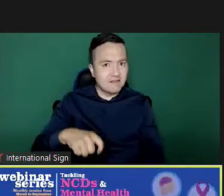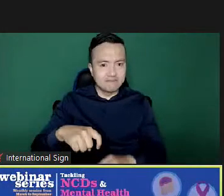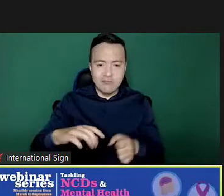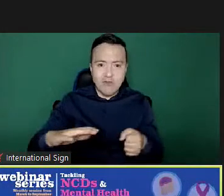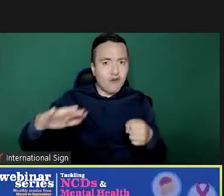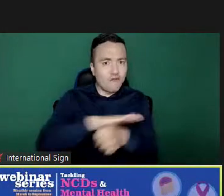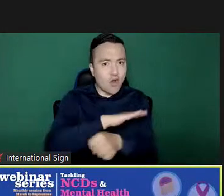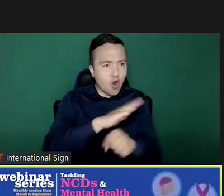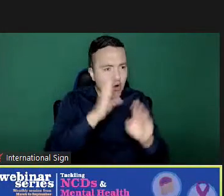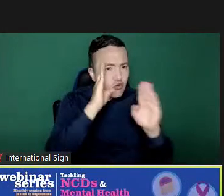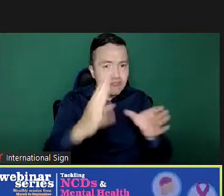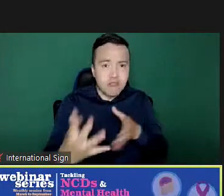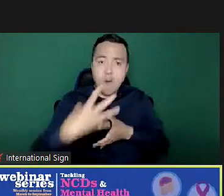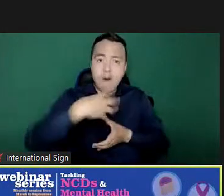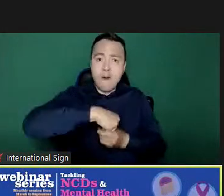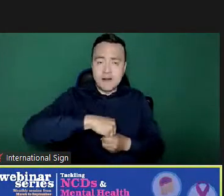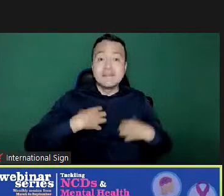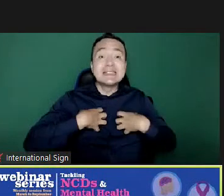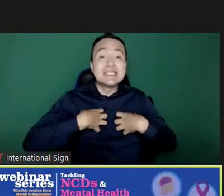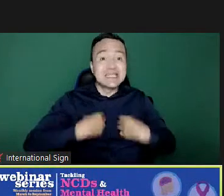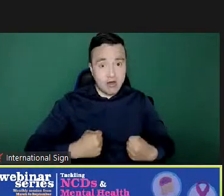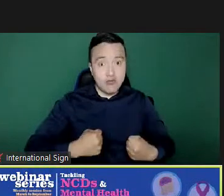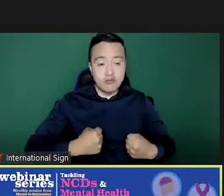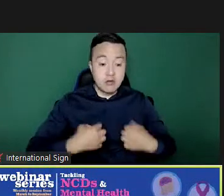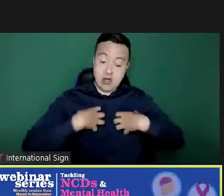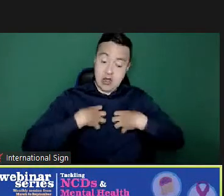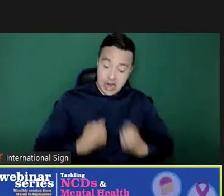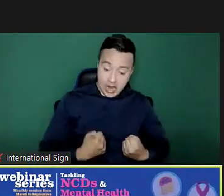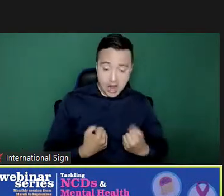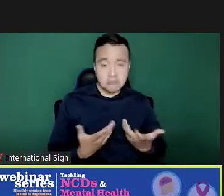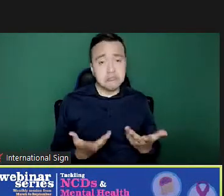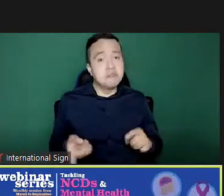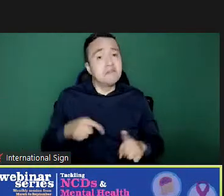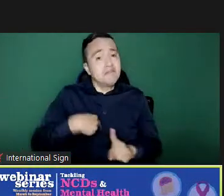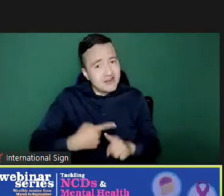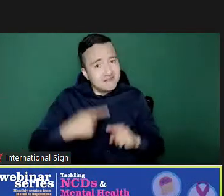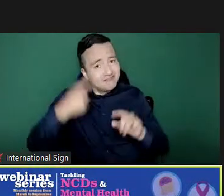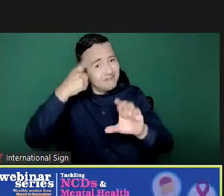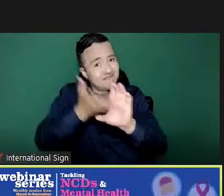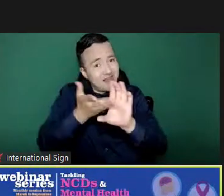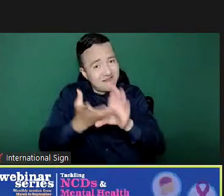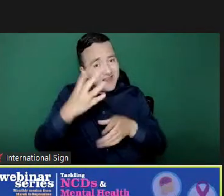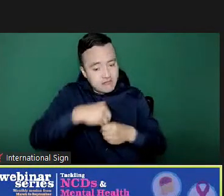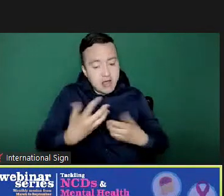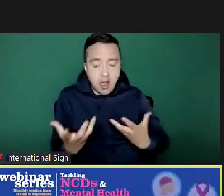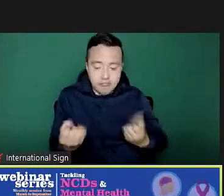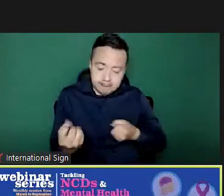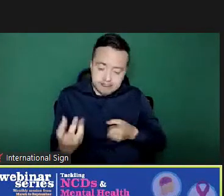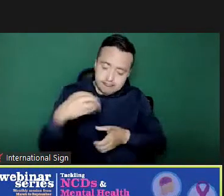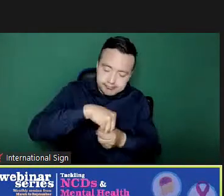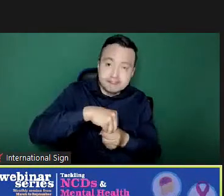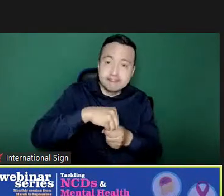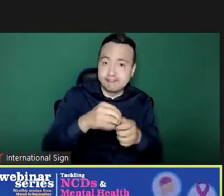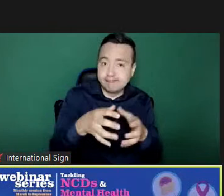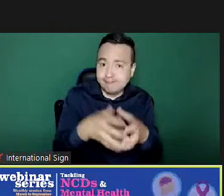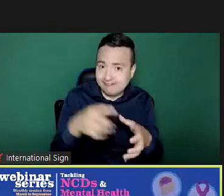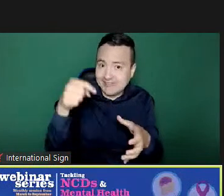Regarding medicines and technology, we must strengthen our access to and uptake of NCD essential medicines and technologies.